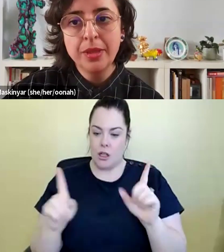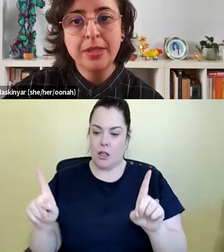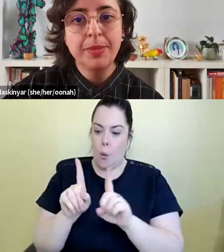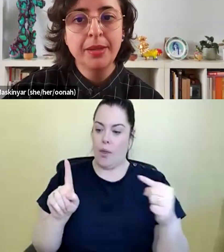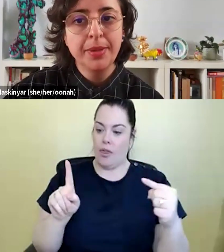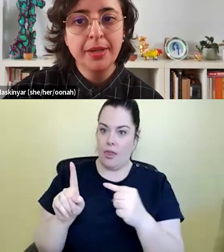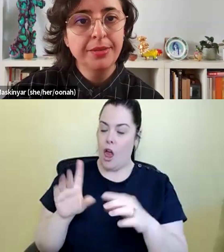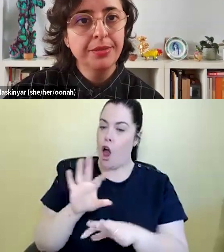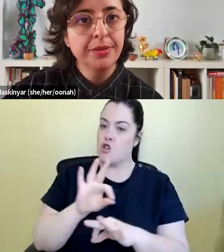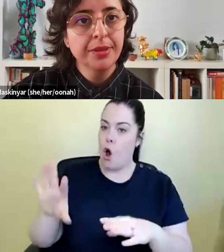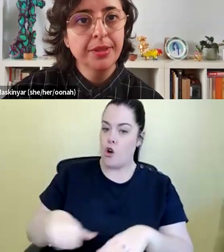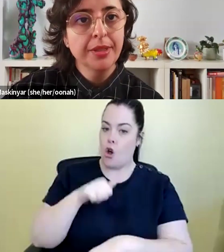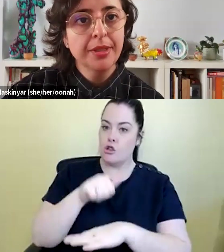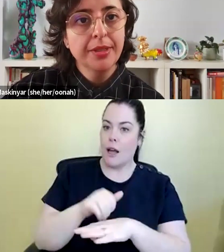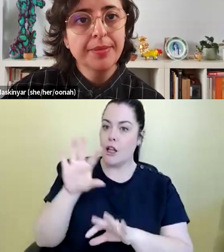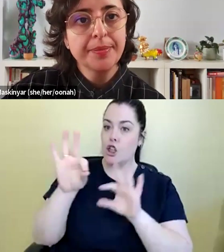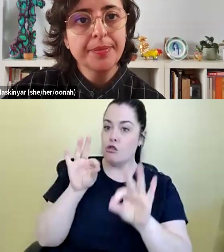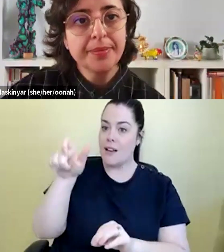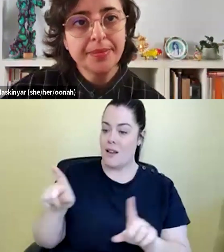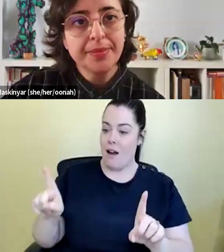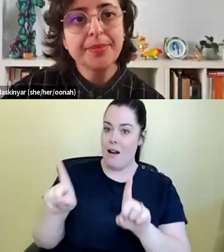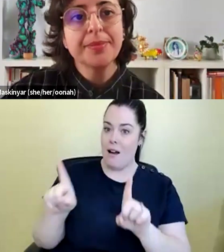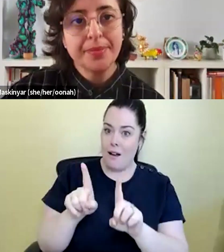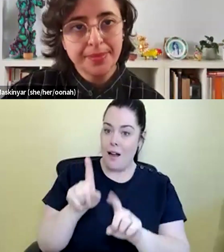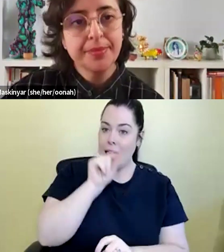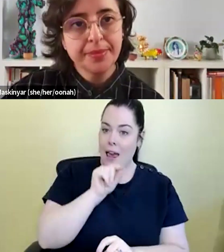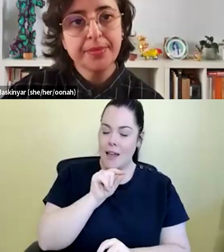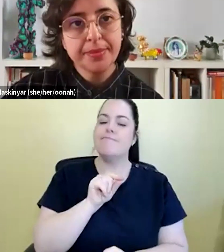would this be competitive?' >> It needs to be an Australian team. So